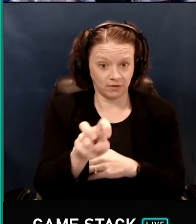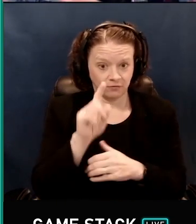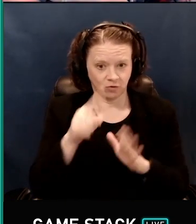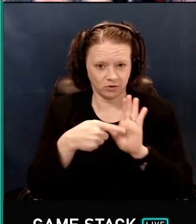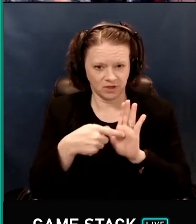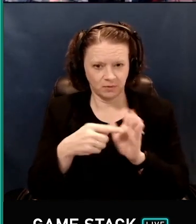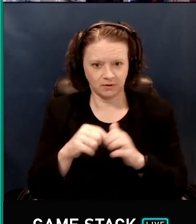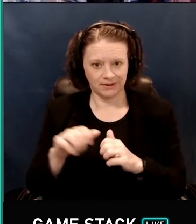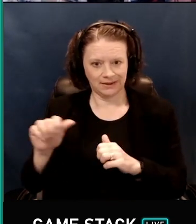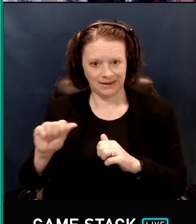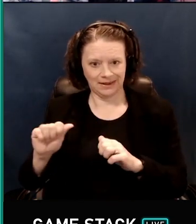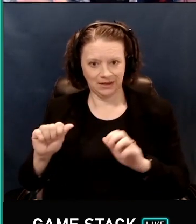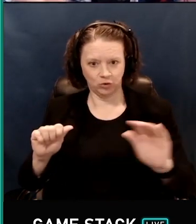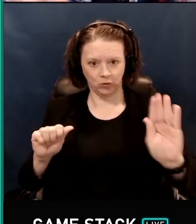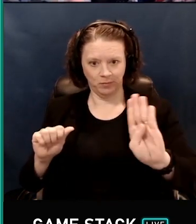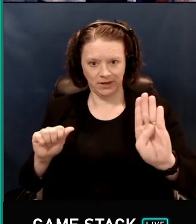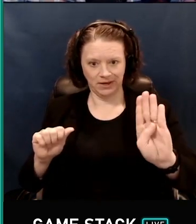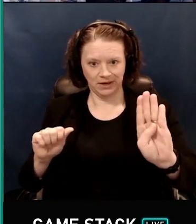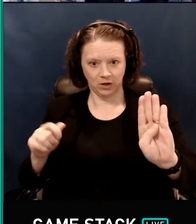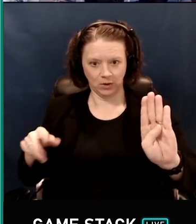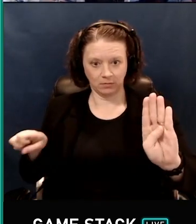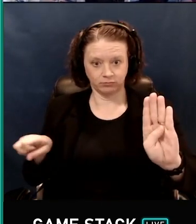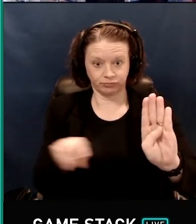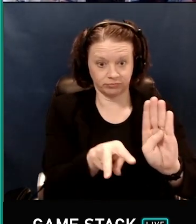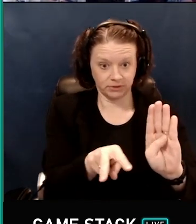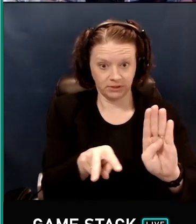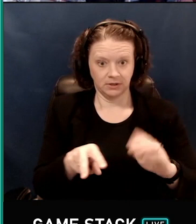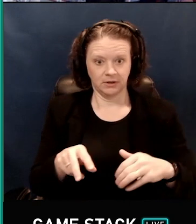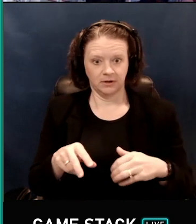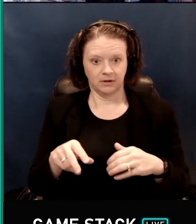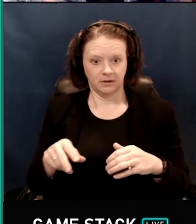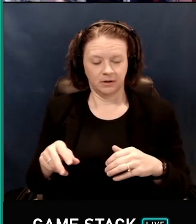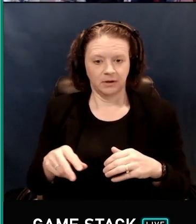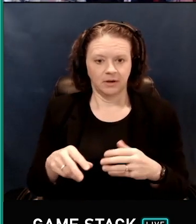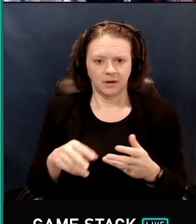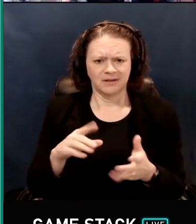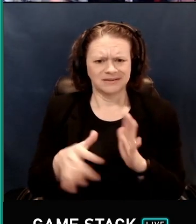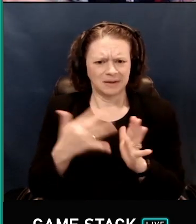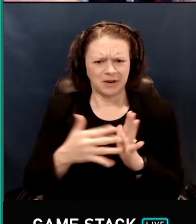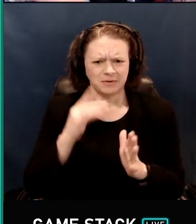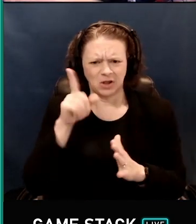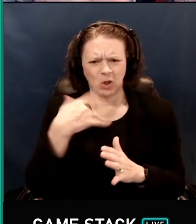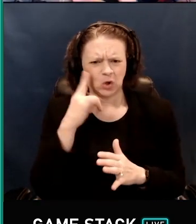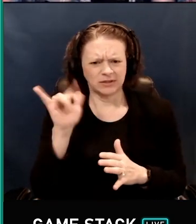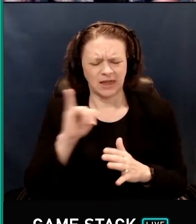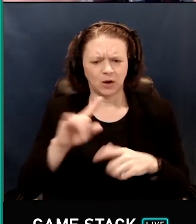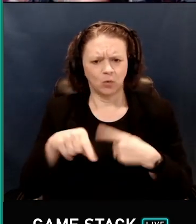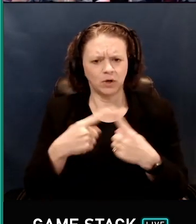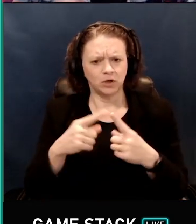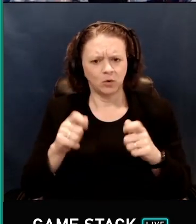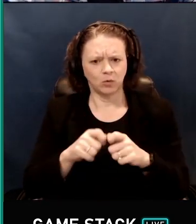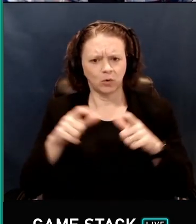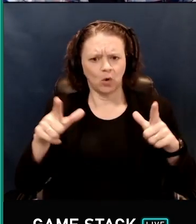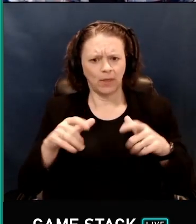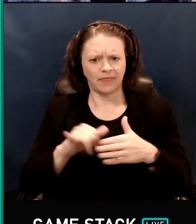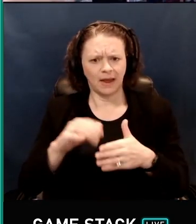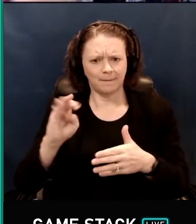sometimes it looks like you're playing games in the 90s. Again or in the 2000s. If you remember you have a character with a face that doesn't really exist,